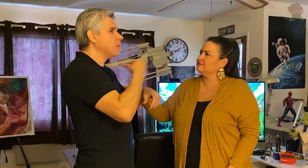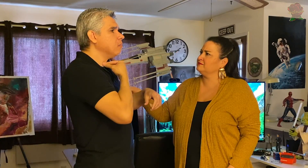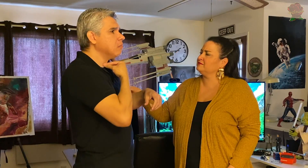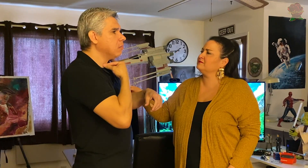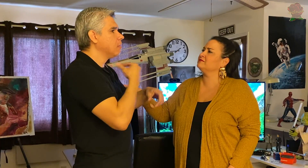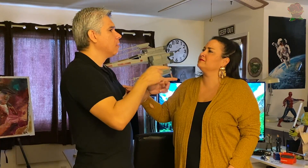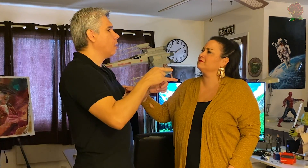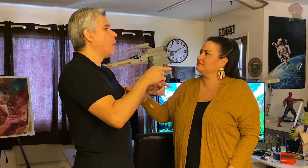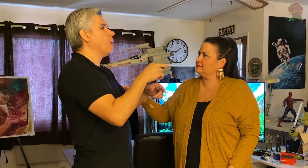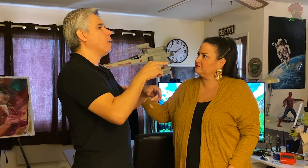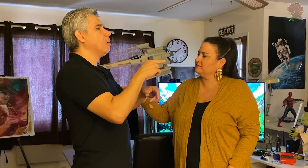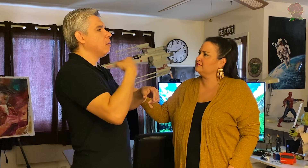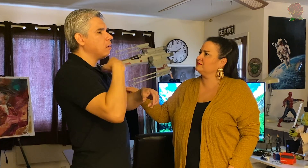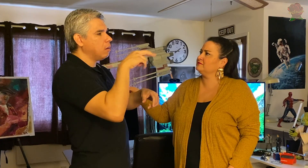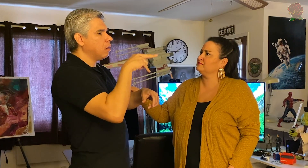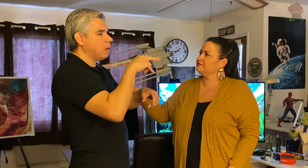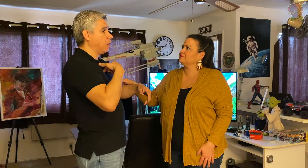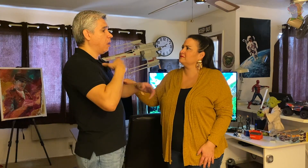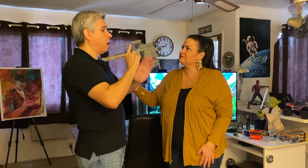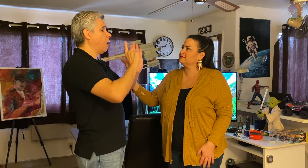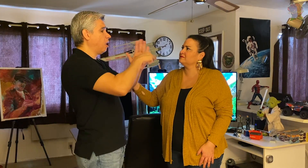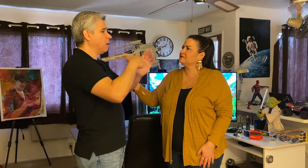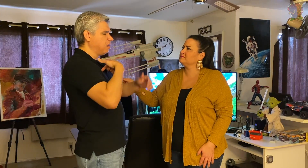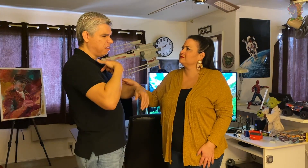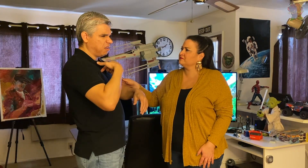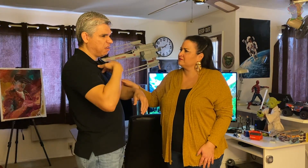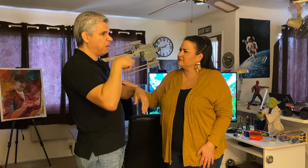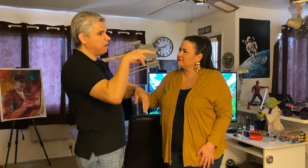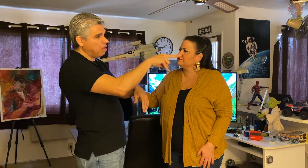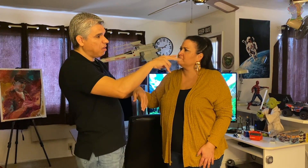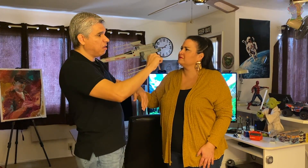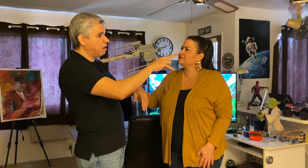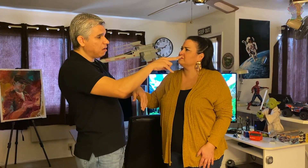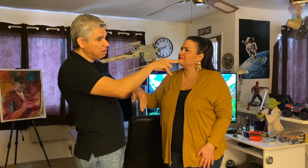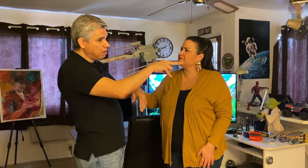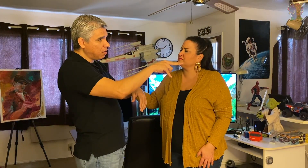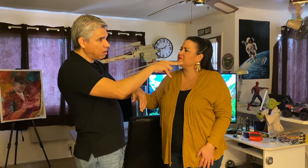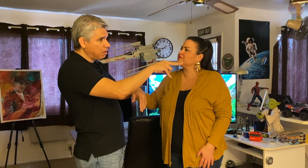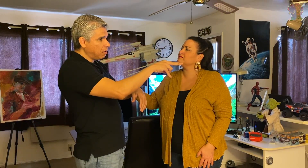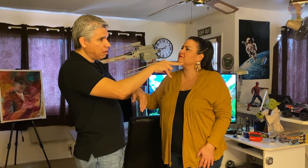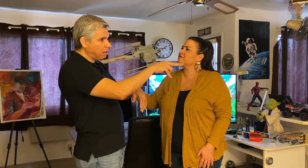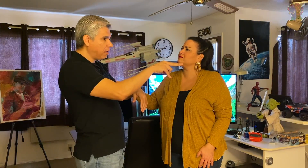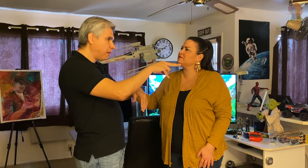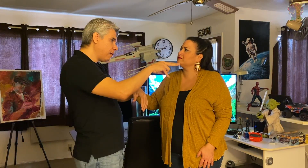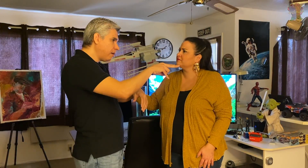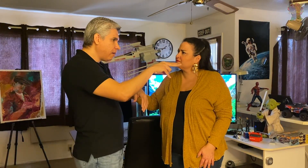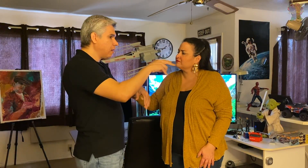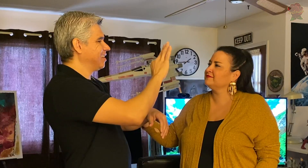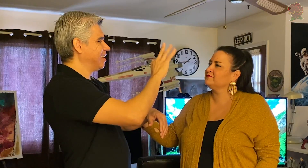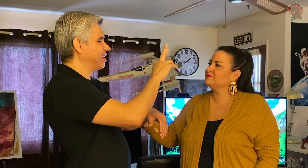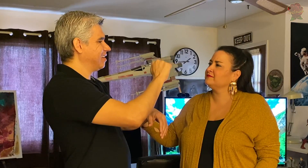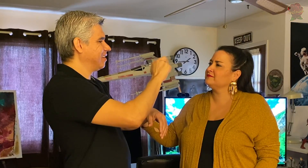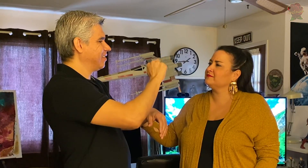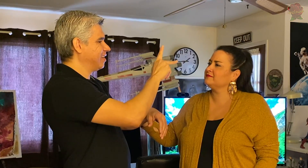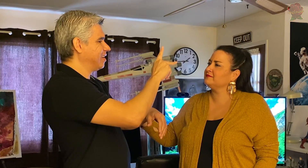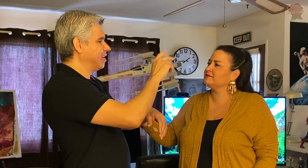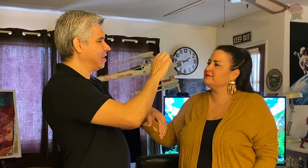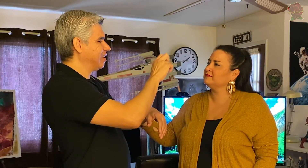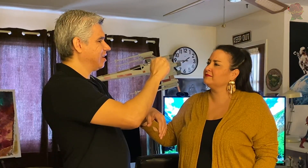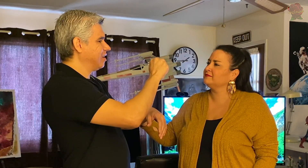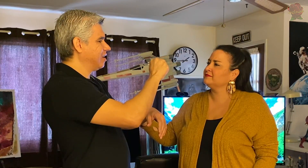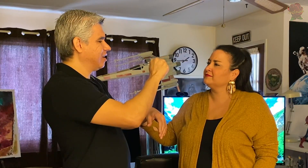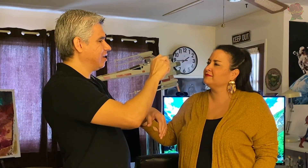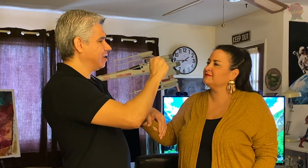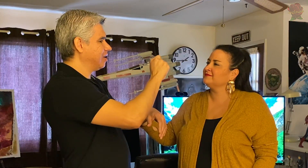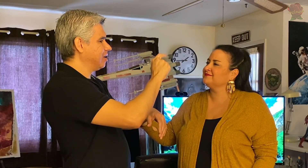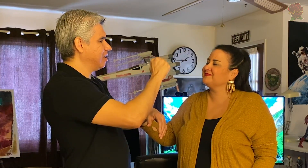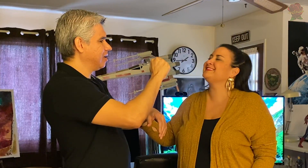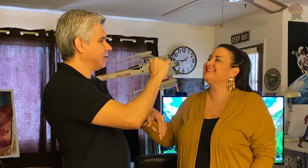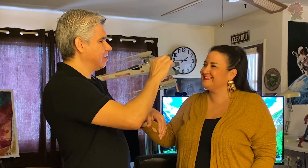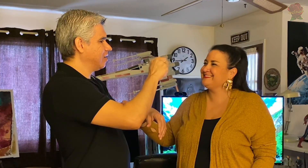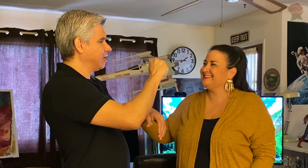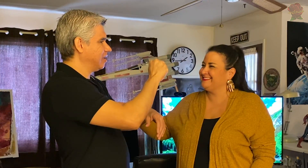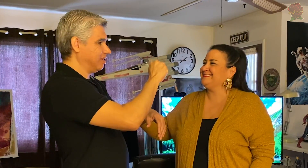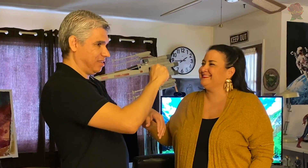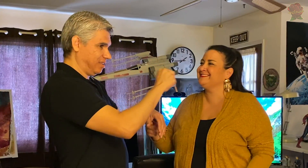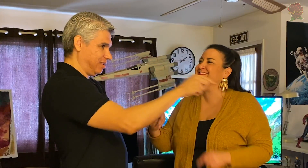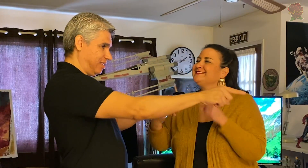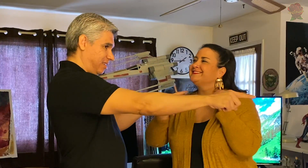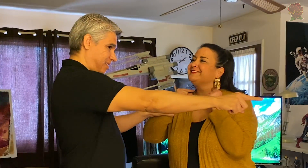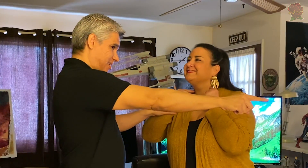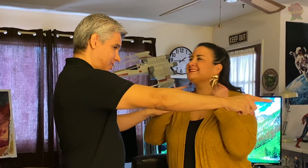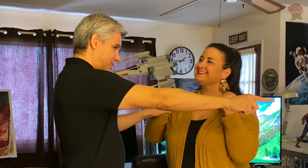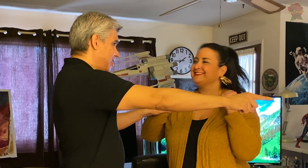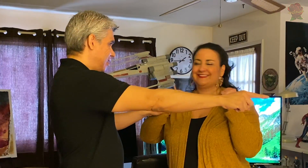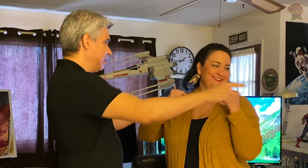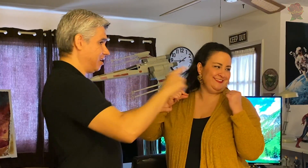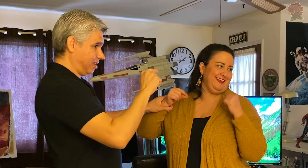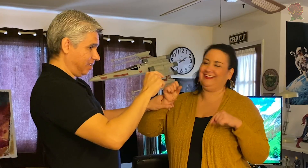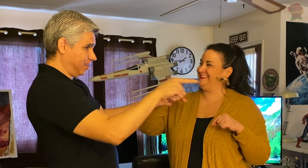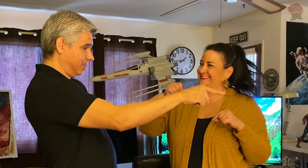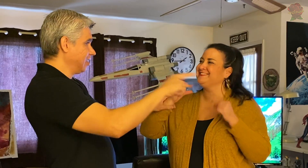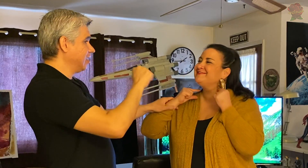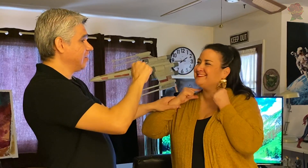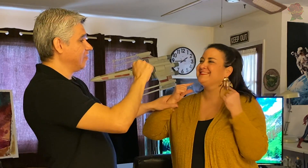I was curious, and later I saw Frankenstein on TV.